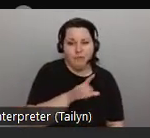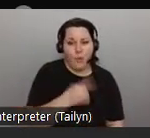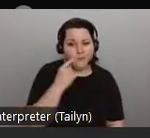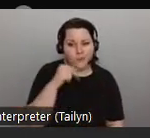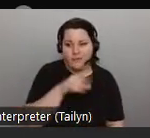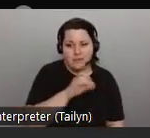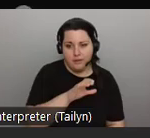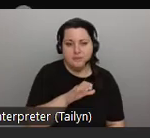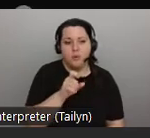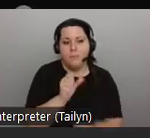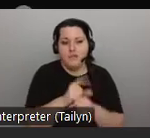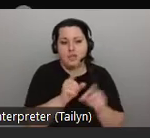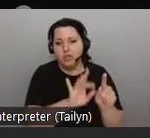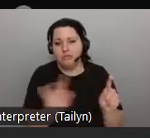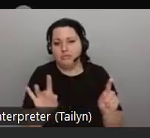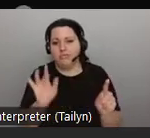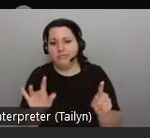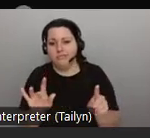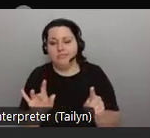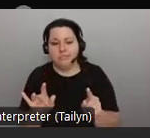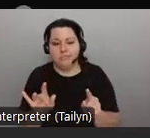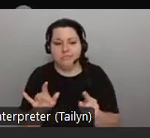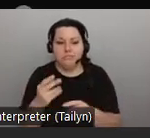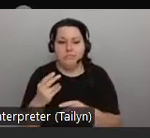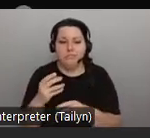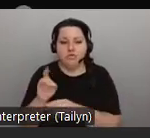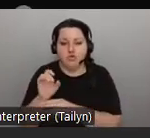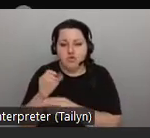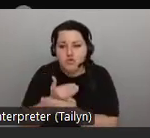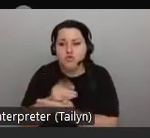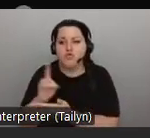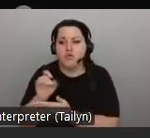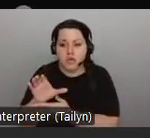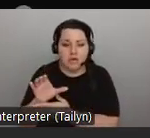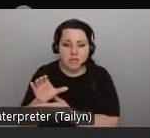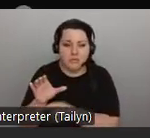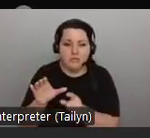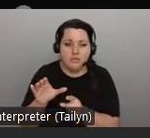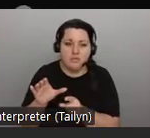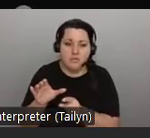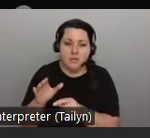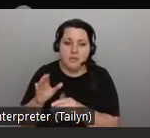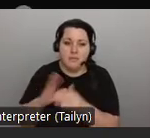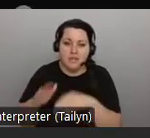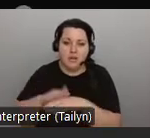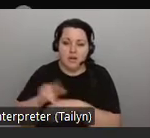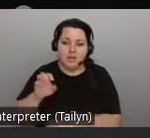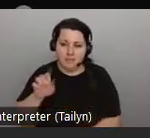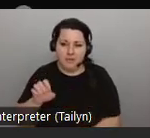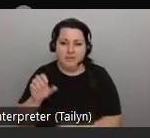And then finally, keep in mind, if you want to save it for other things you need to do new documents based on this